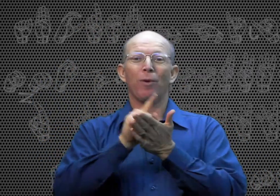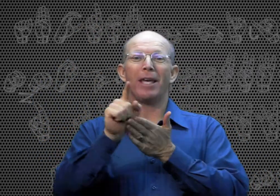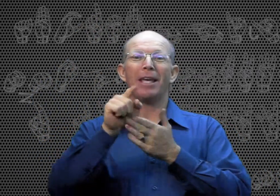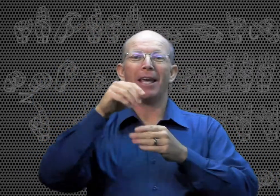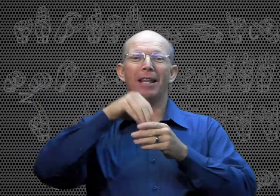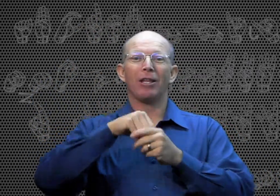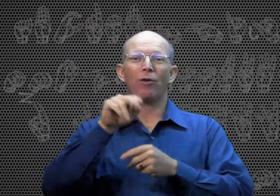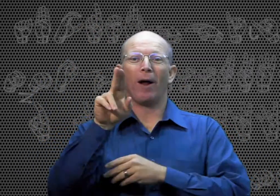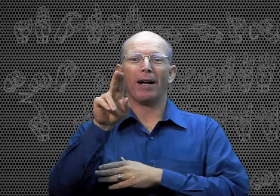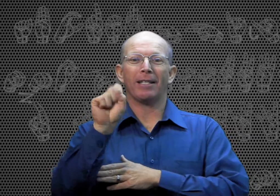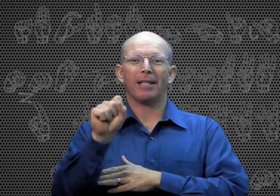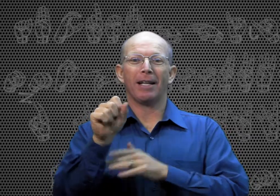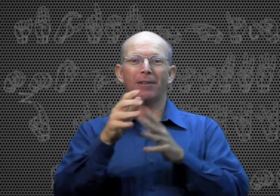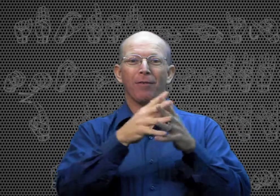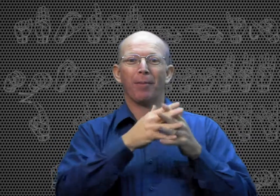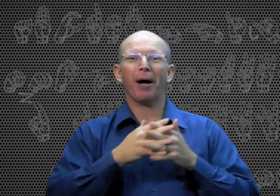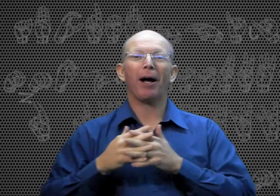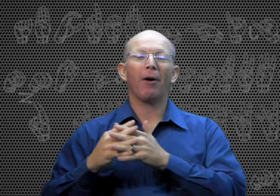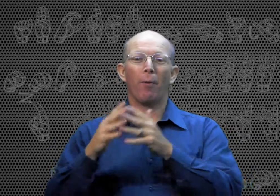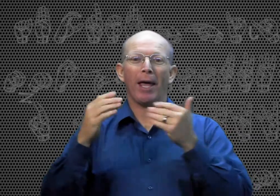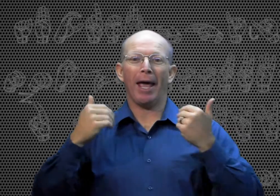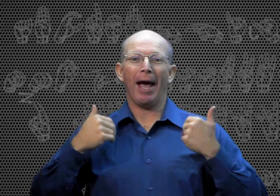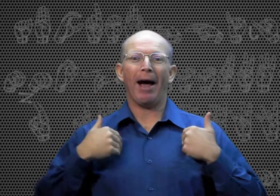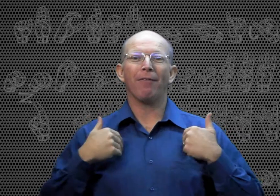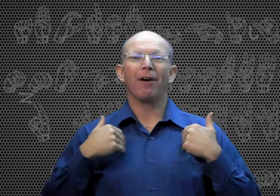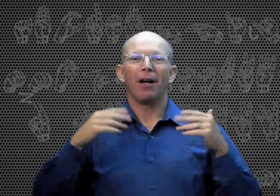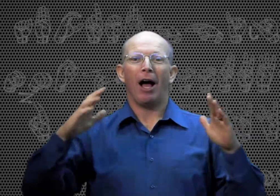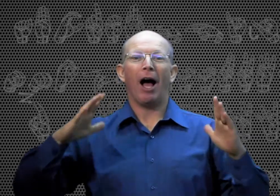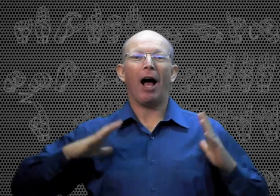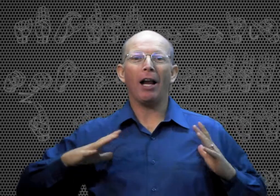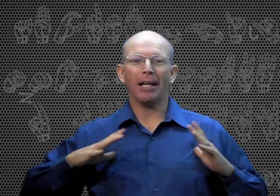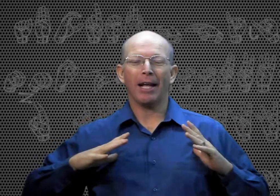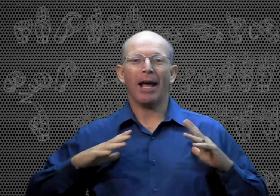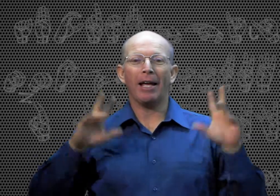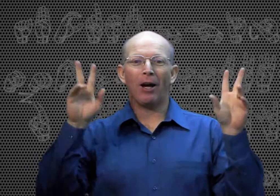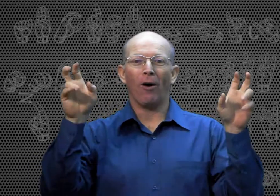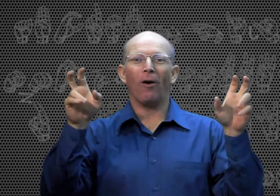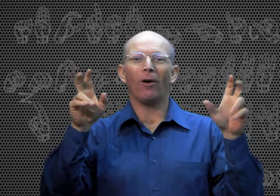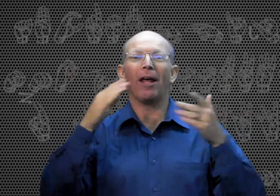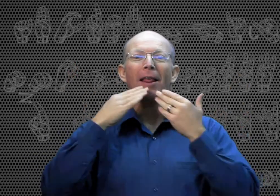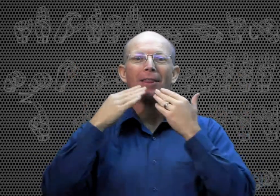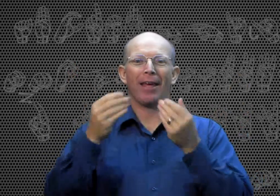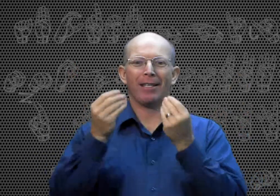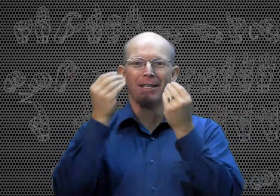This week in the United States of America we have a holiday called THANKSGIVING.